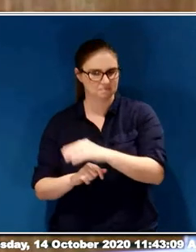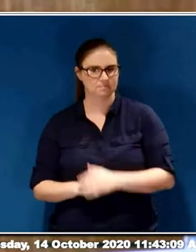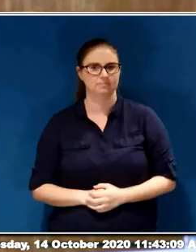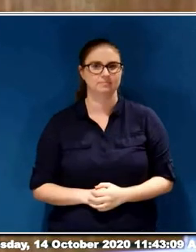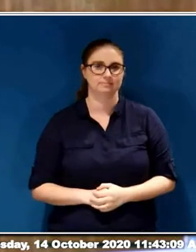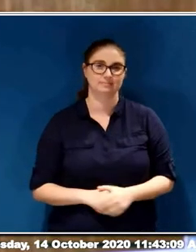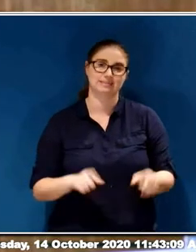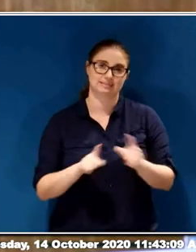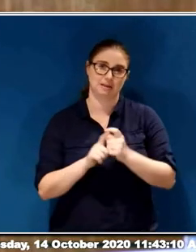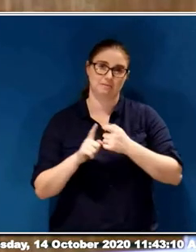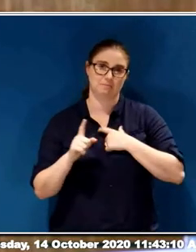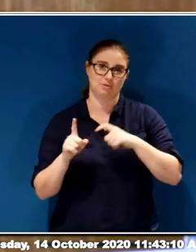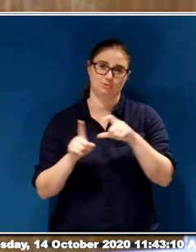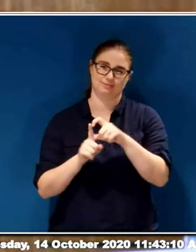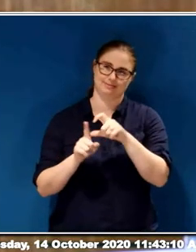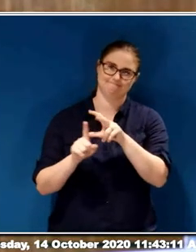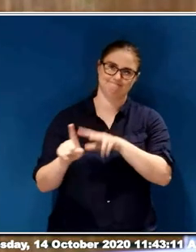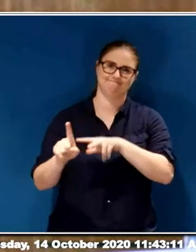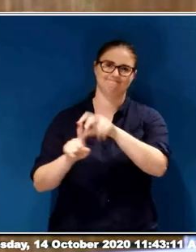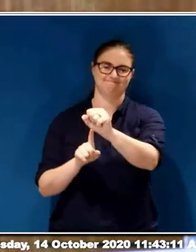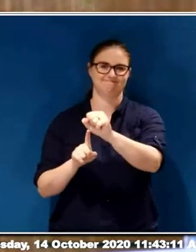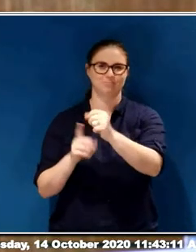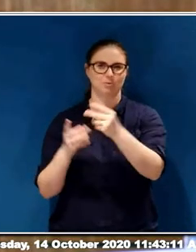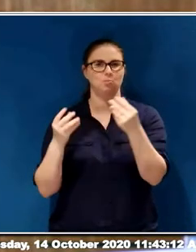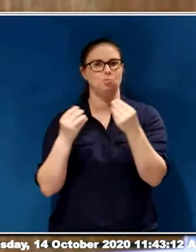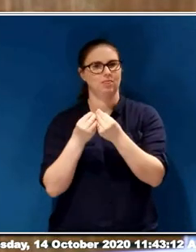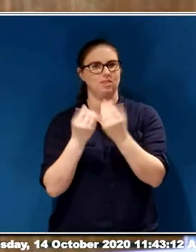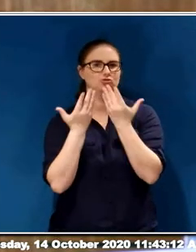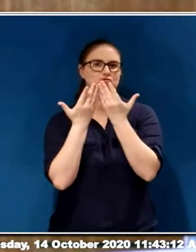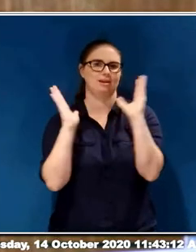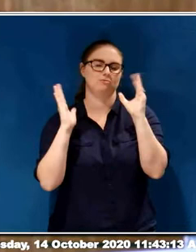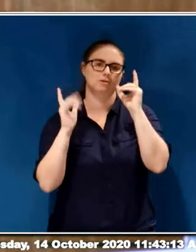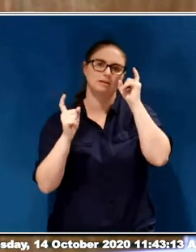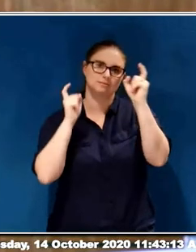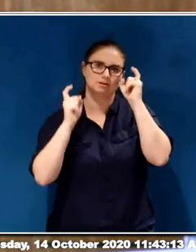because of the trauma that has been caused for us.